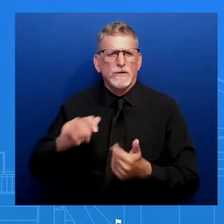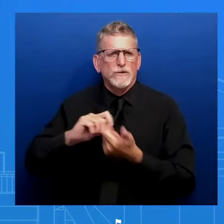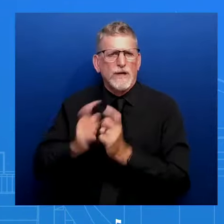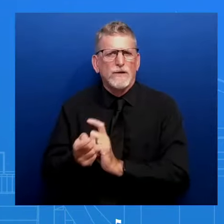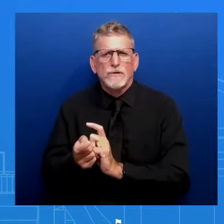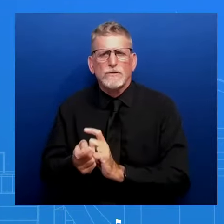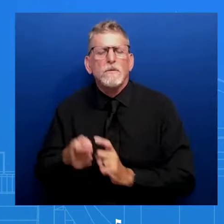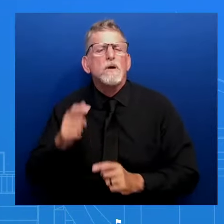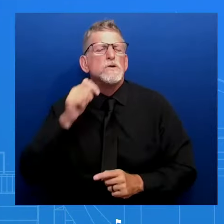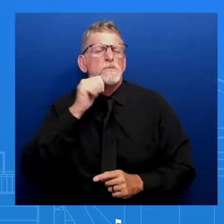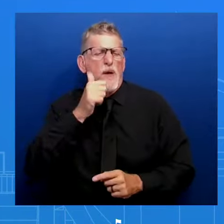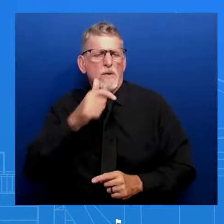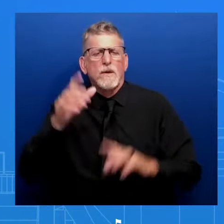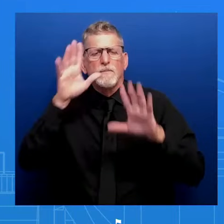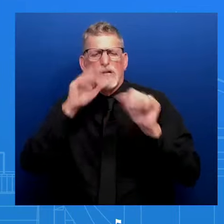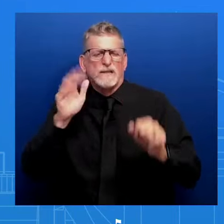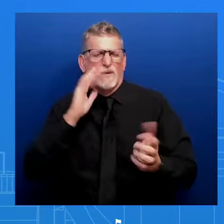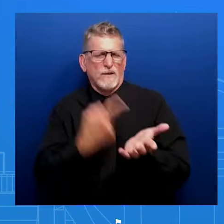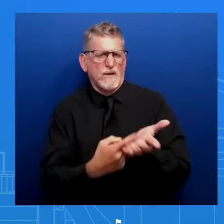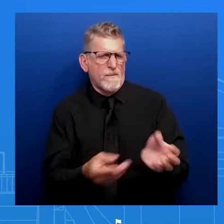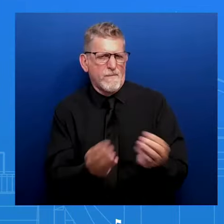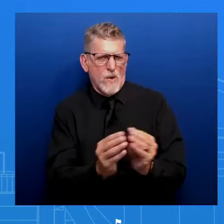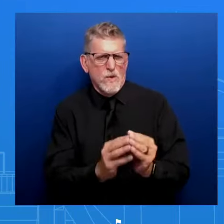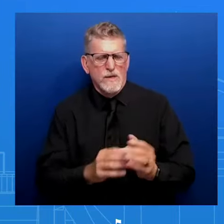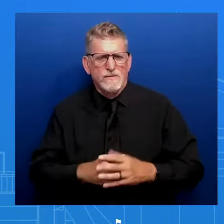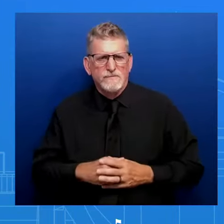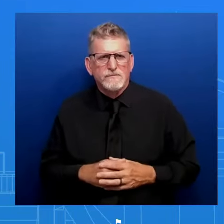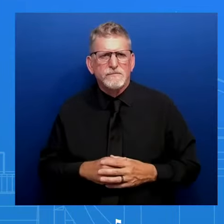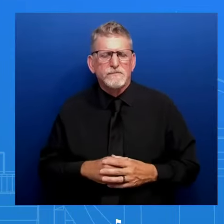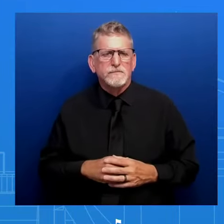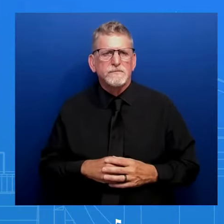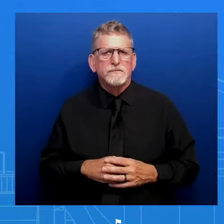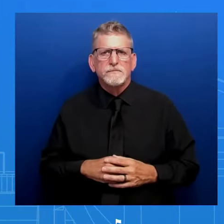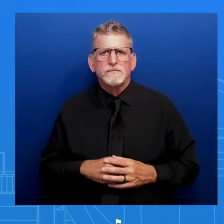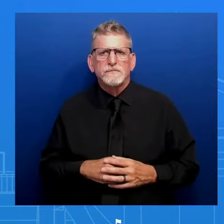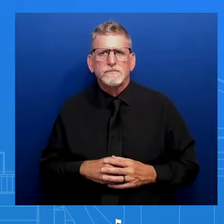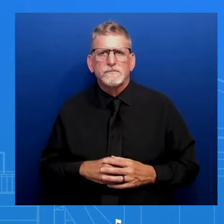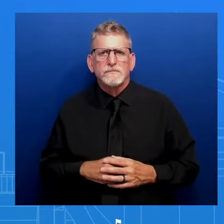The Press: Thanks, Karine. Have the President and his attorneys been in touch with Hunter's legal team today?